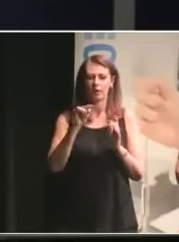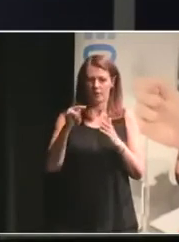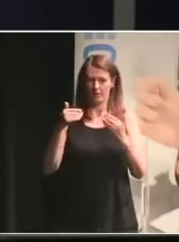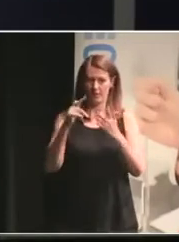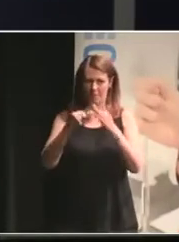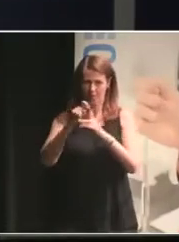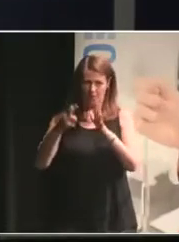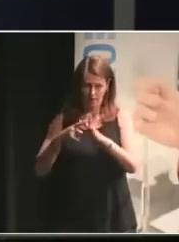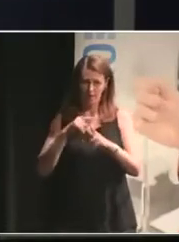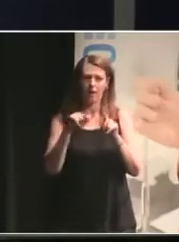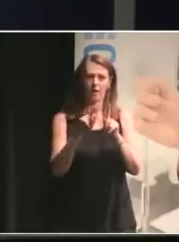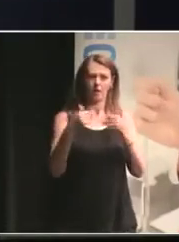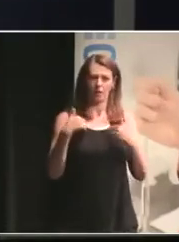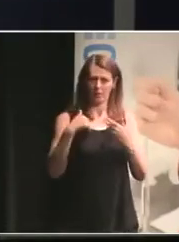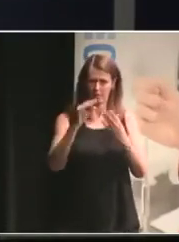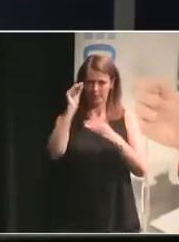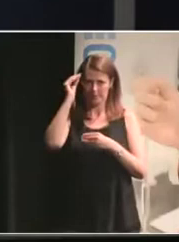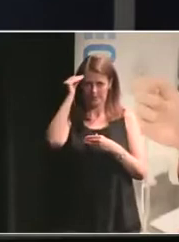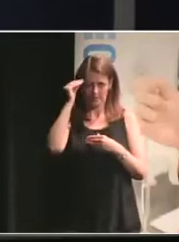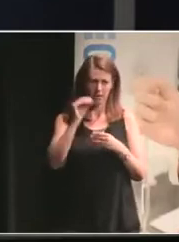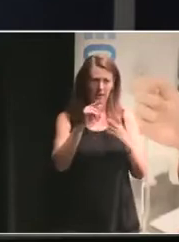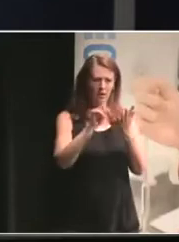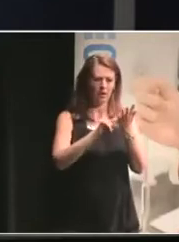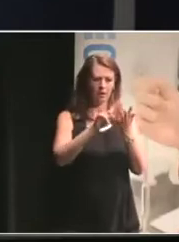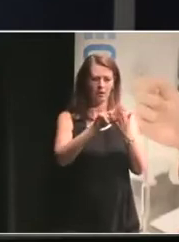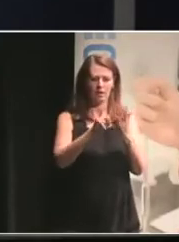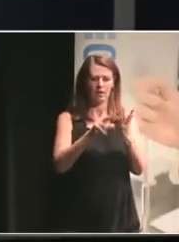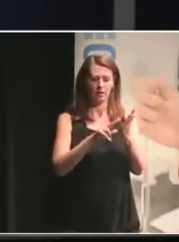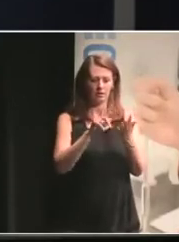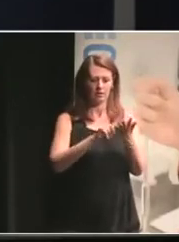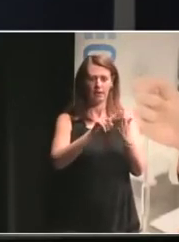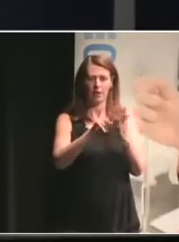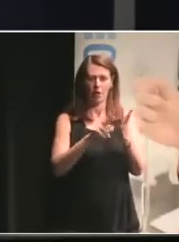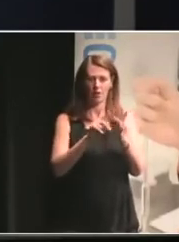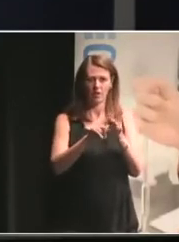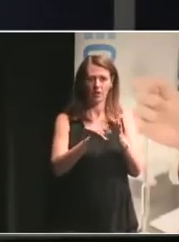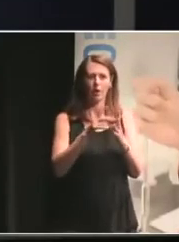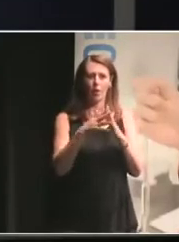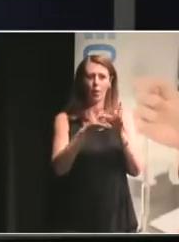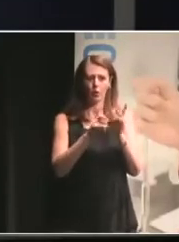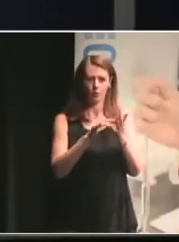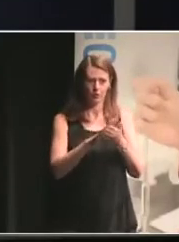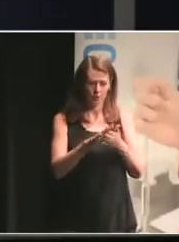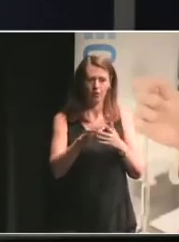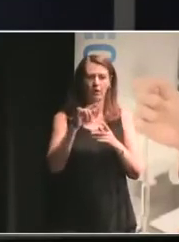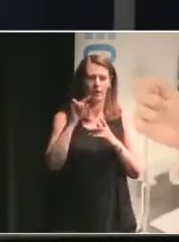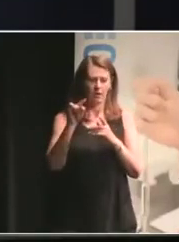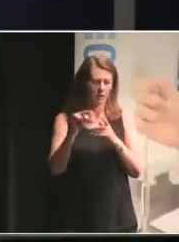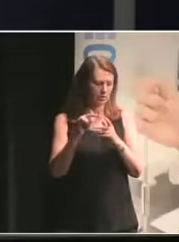also Leonie Walsh who's here from that committee as well. Dr Mihaela Ivan who's acting deputy